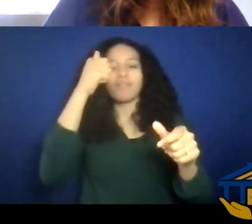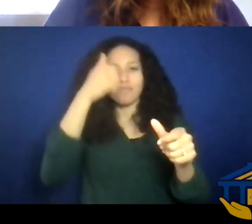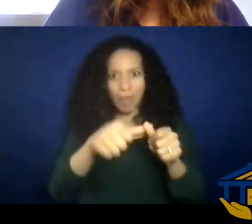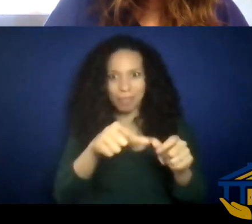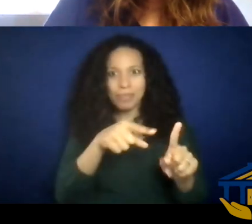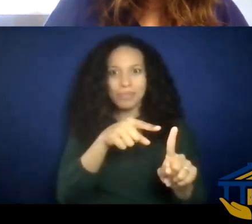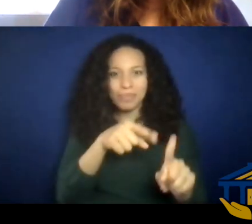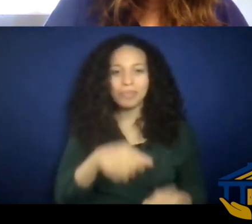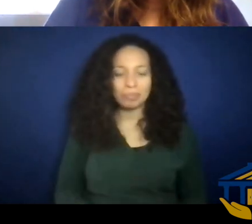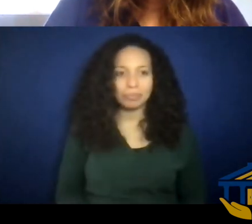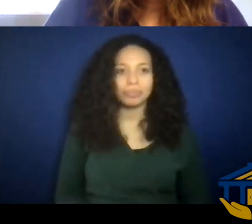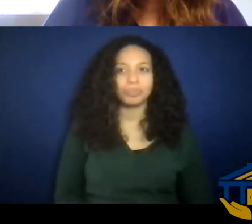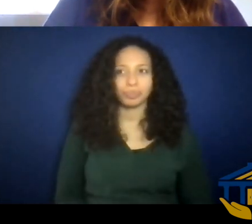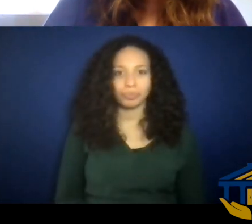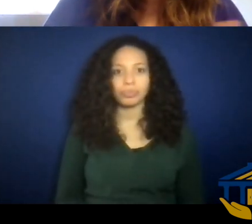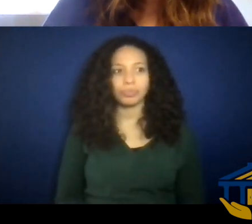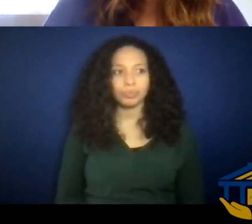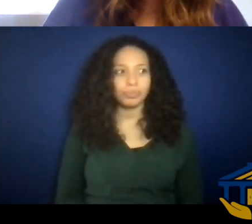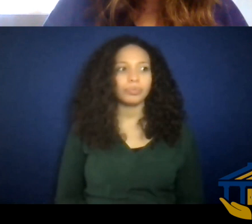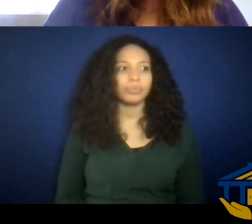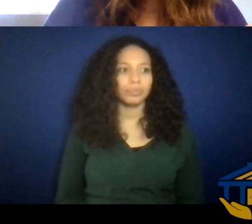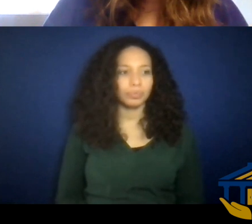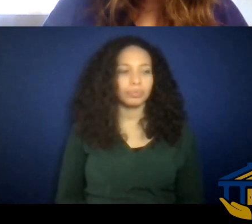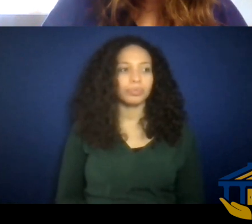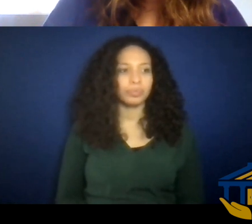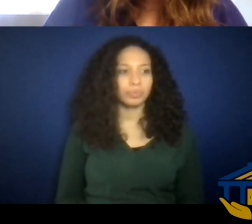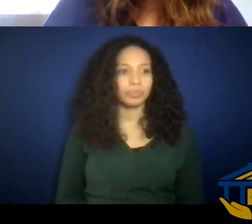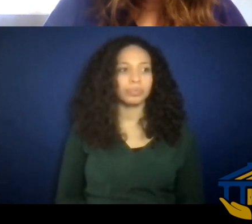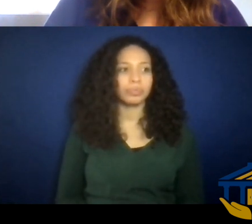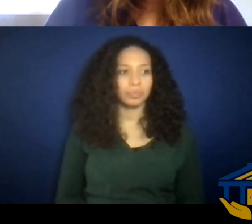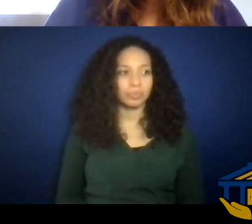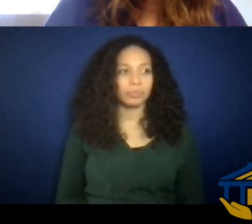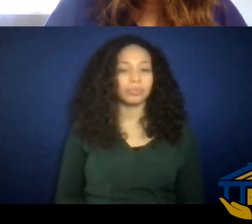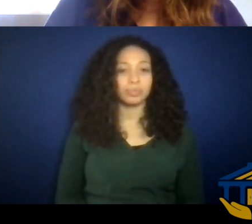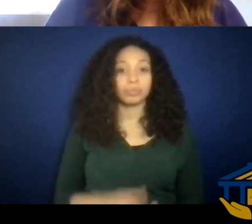um, and then keep all email communication with the school as part of the record as